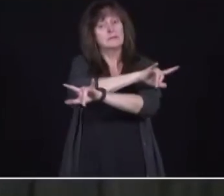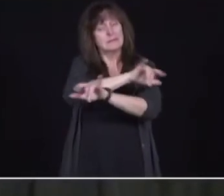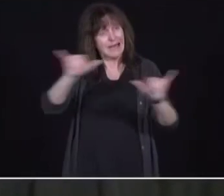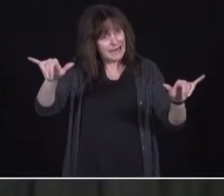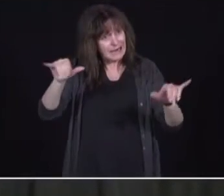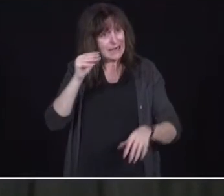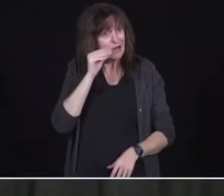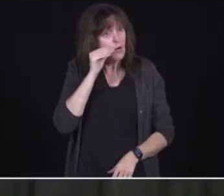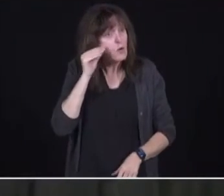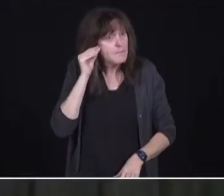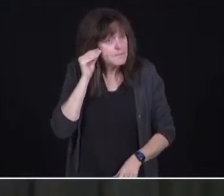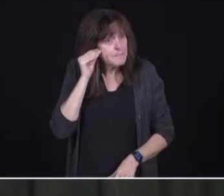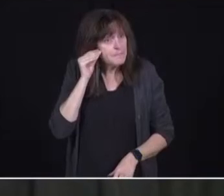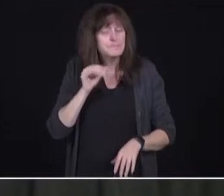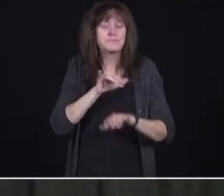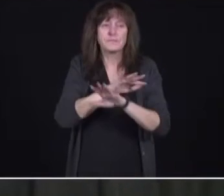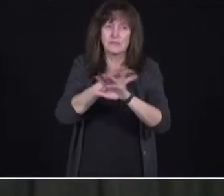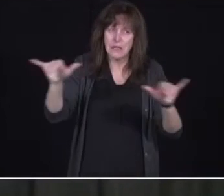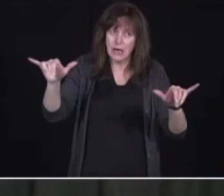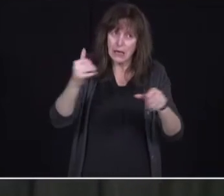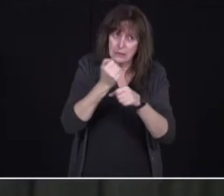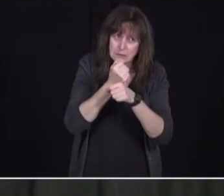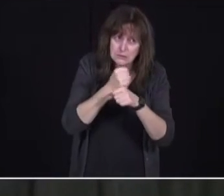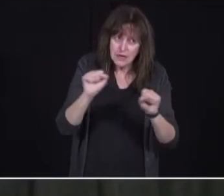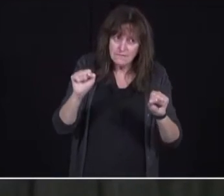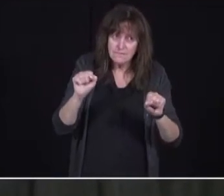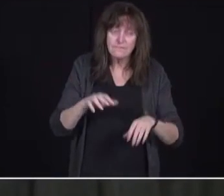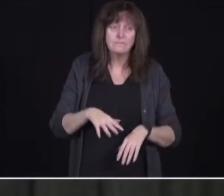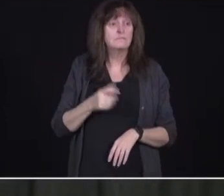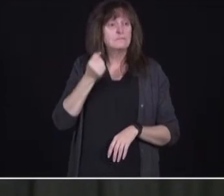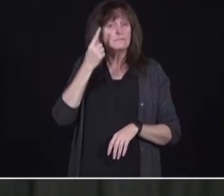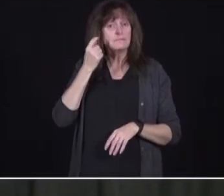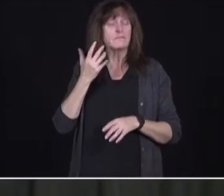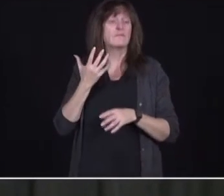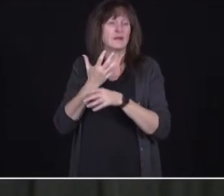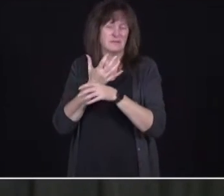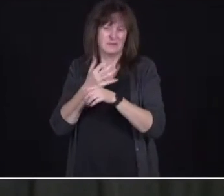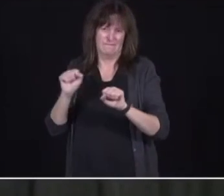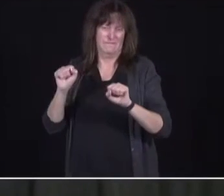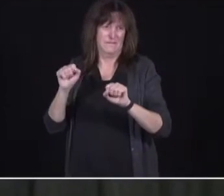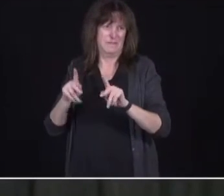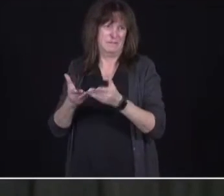longer. So please stay home, stay safe, and save lives. Thank you.